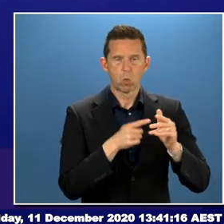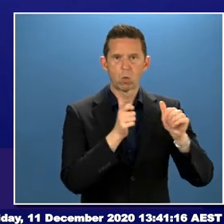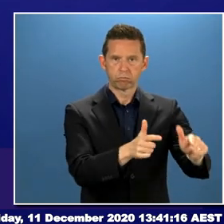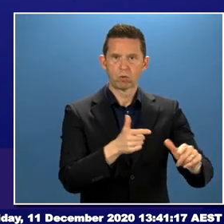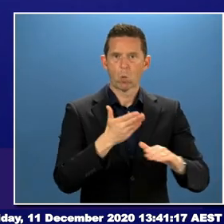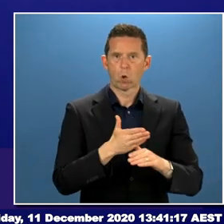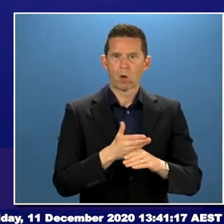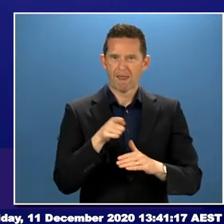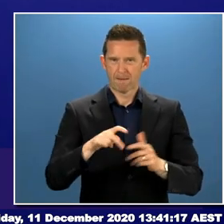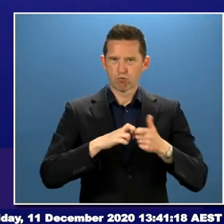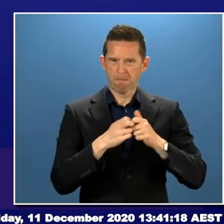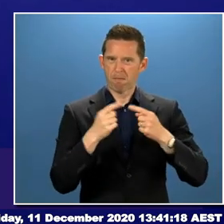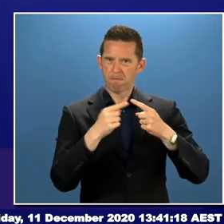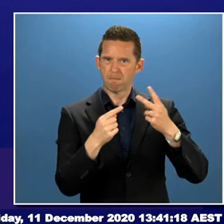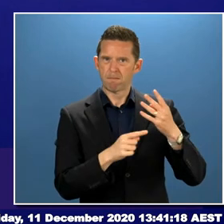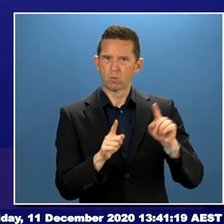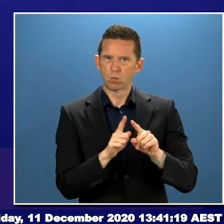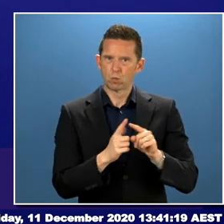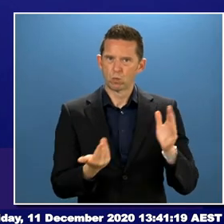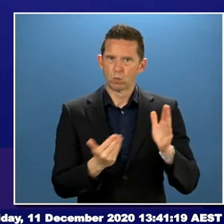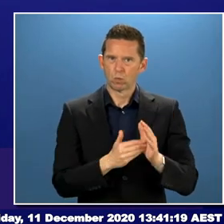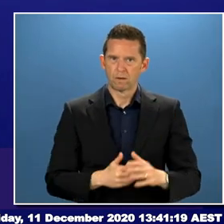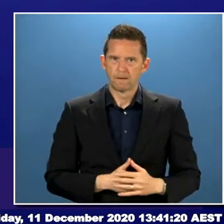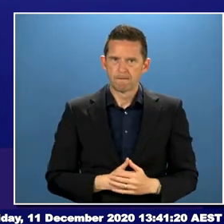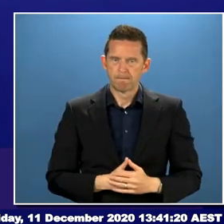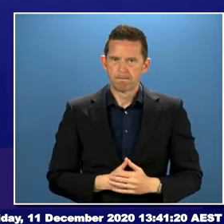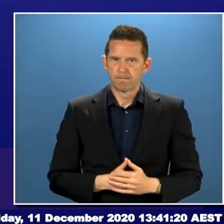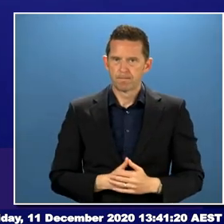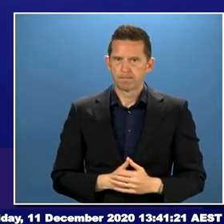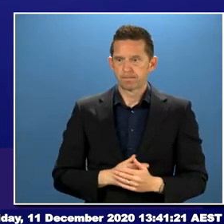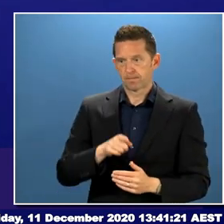The evidence that we've heard of individual experiences of discrimination